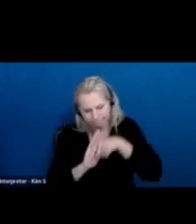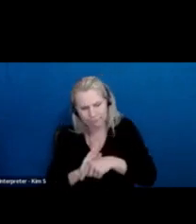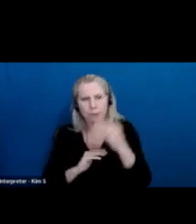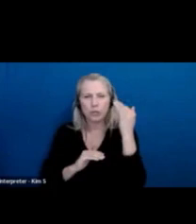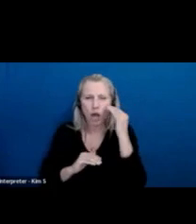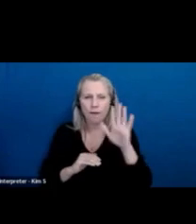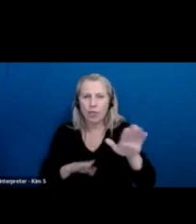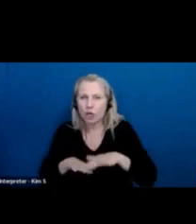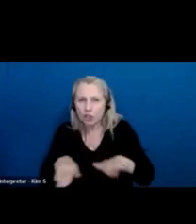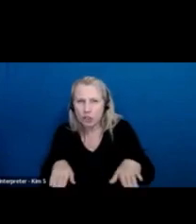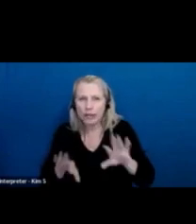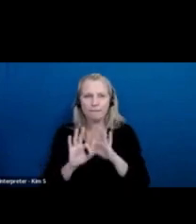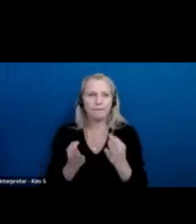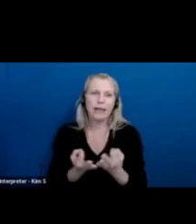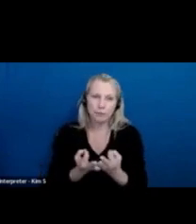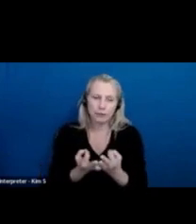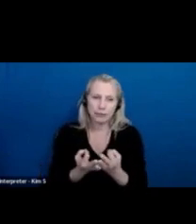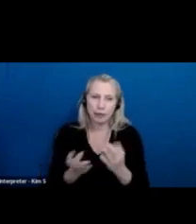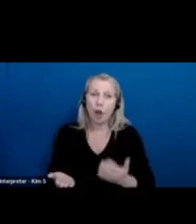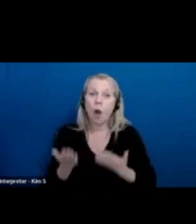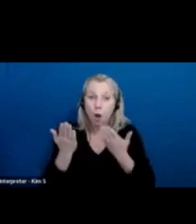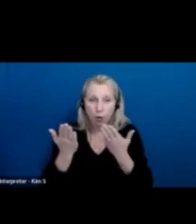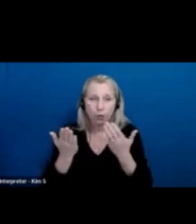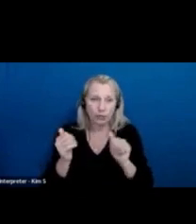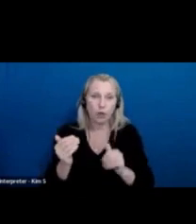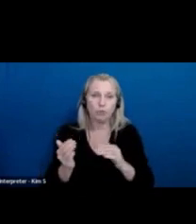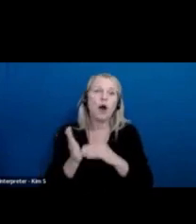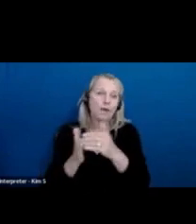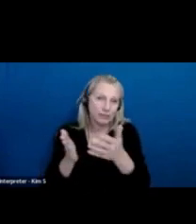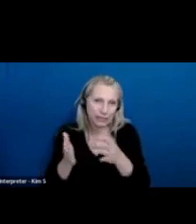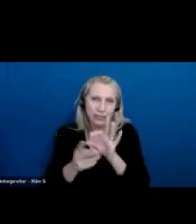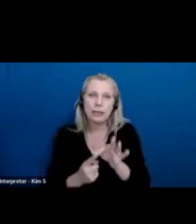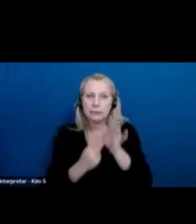child and family and often special skills that they bring to the table.